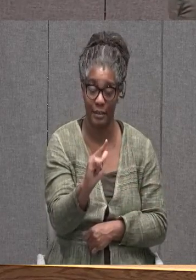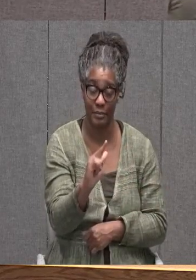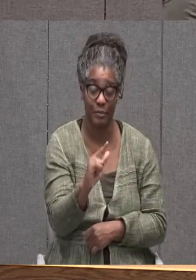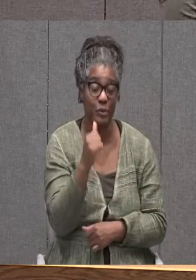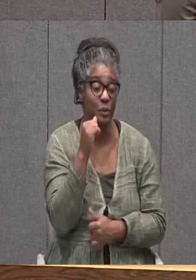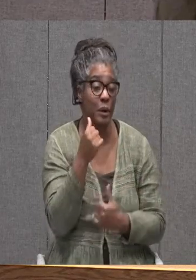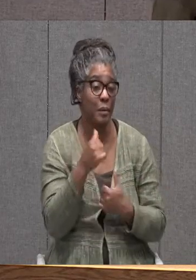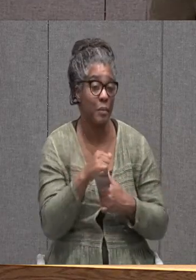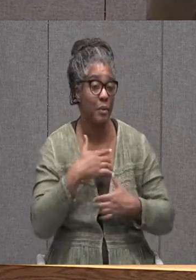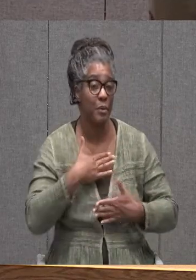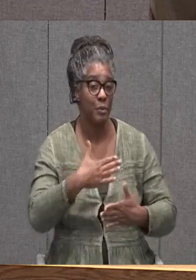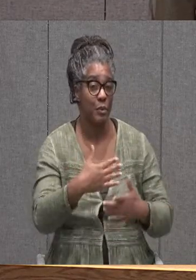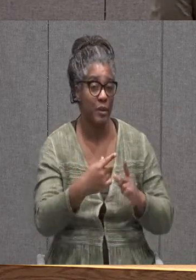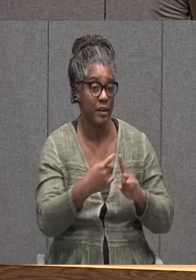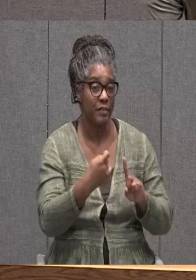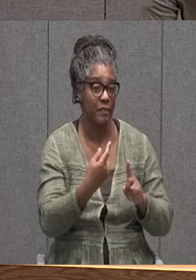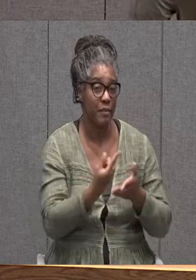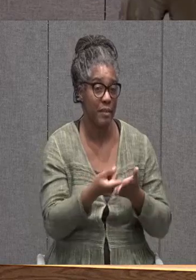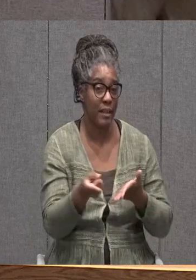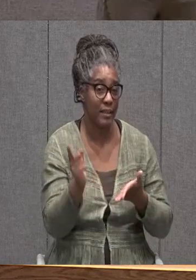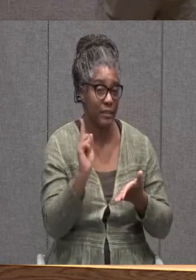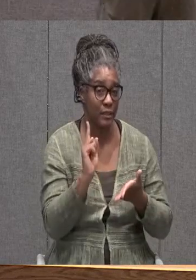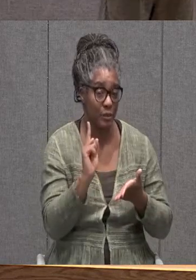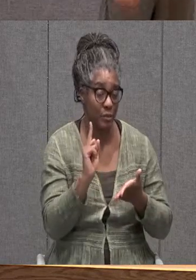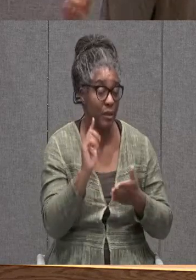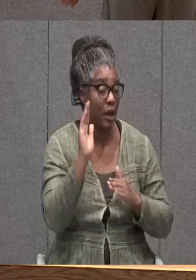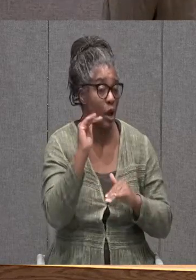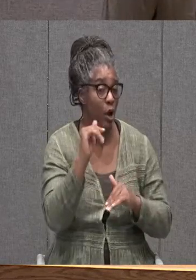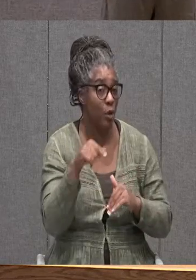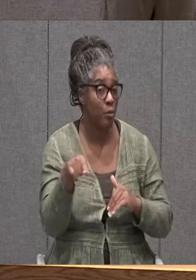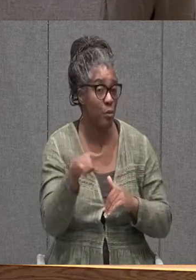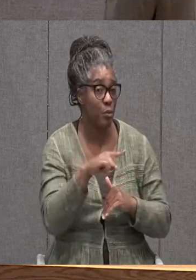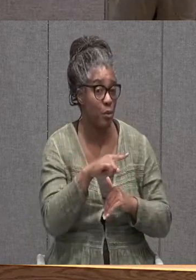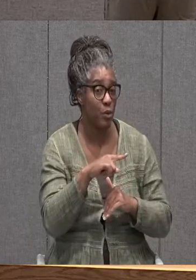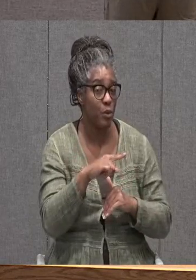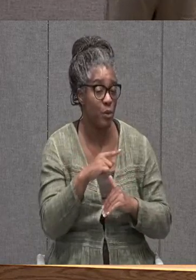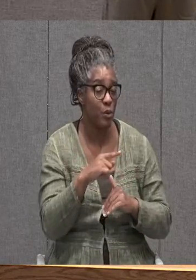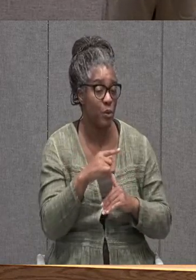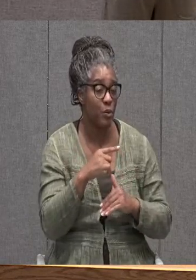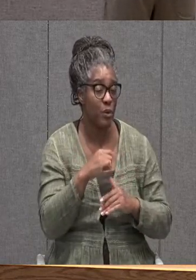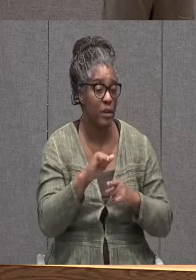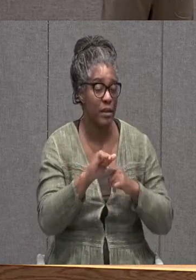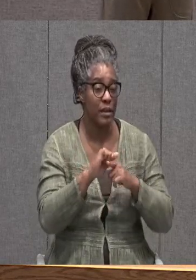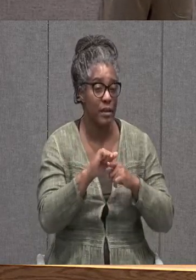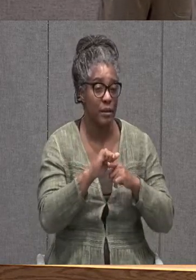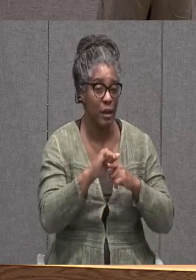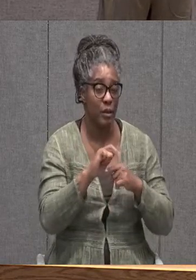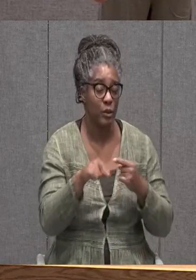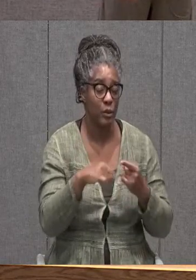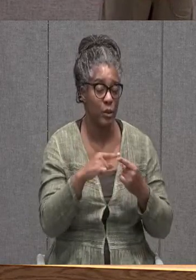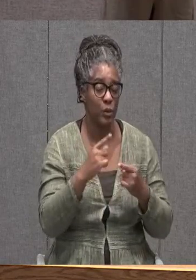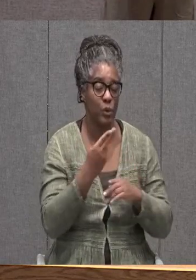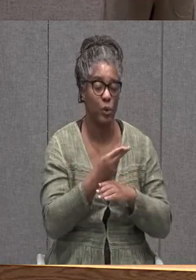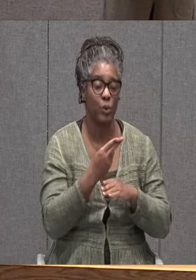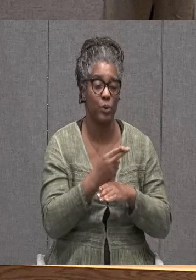and hopefully you had a chance to practice some of those times, where you might wanna use your deep breaths, or your calming breaths.